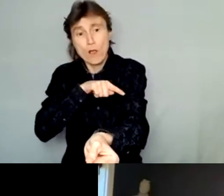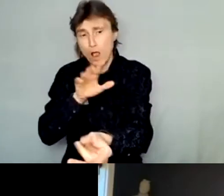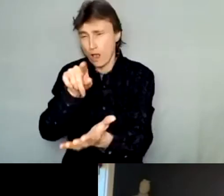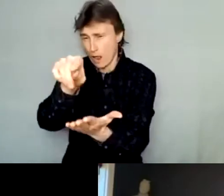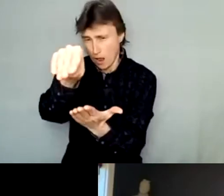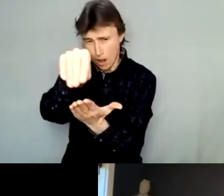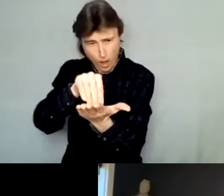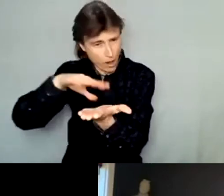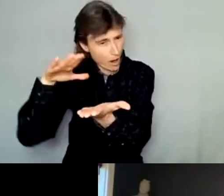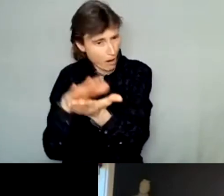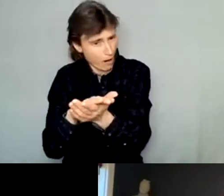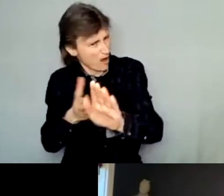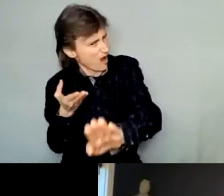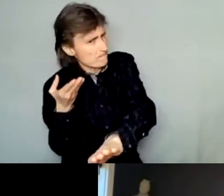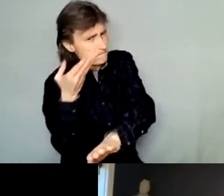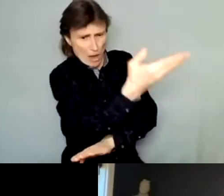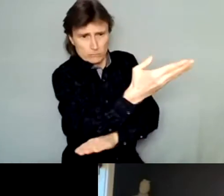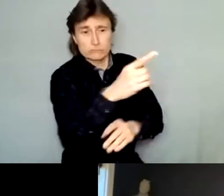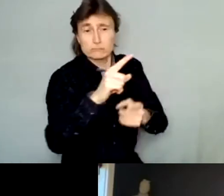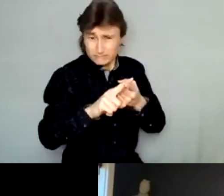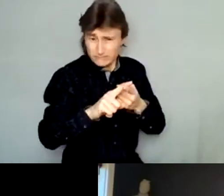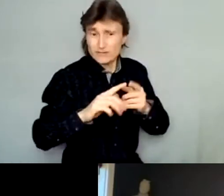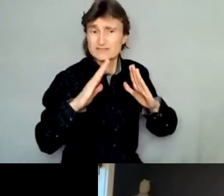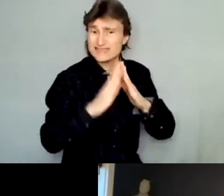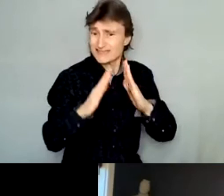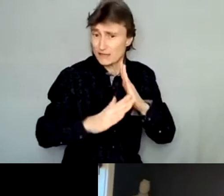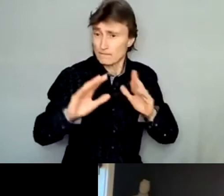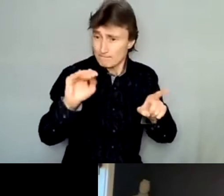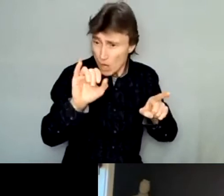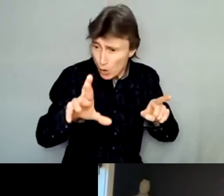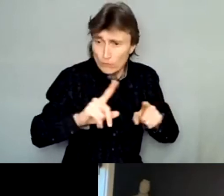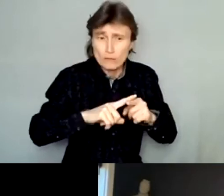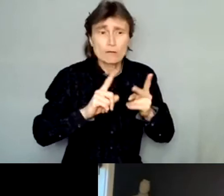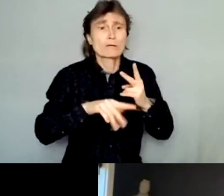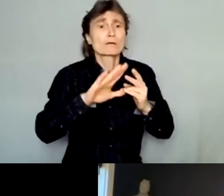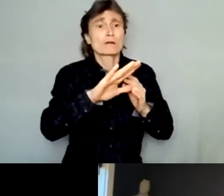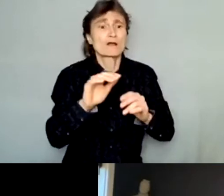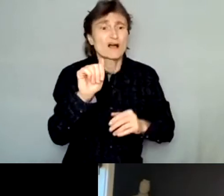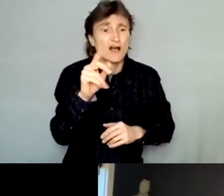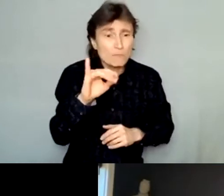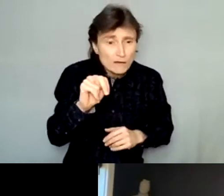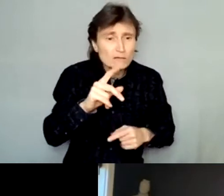to not only the Mayor and Council, but through Administration and our other civic partners.